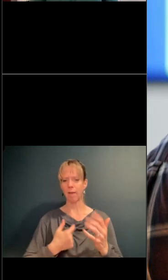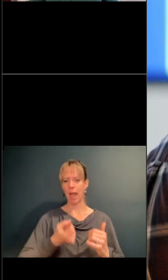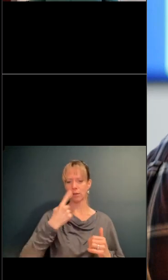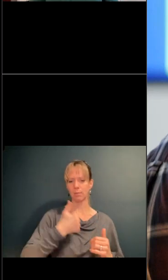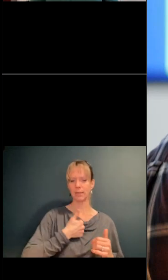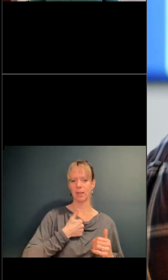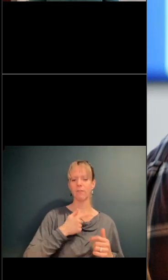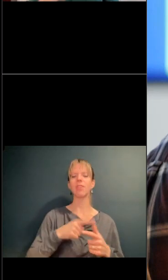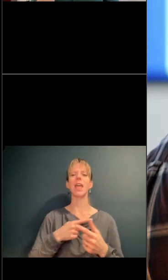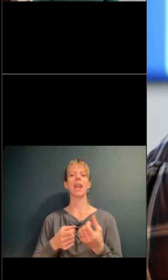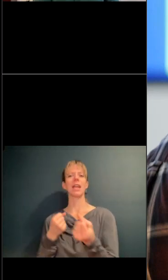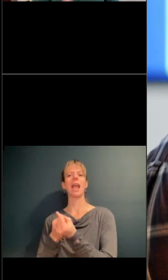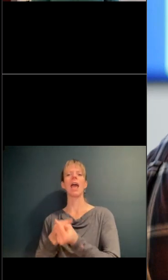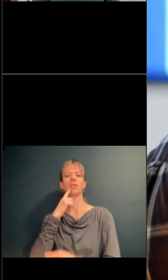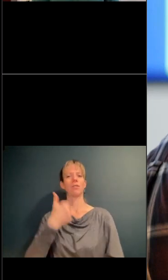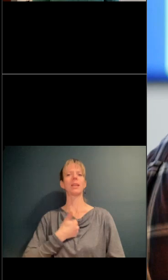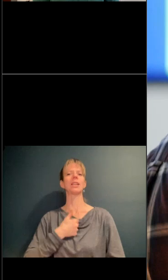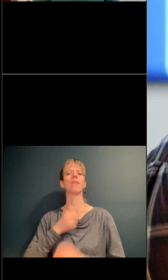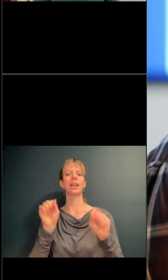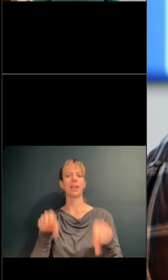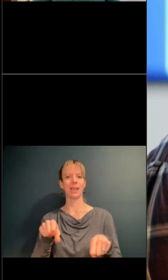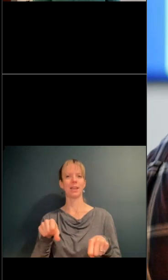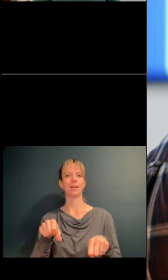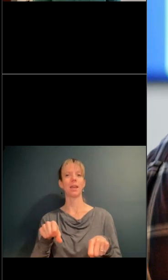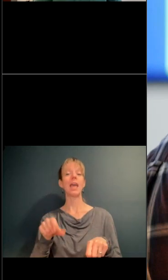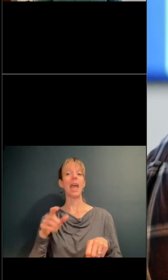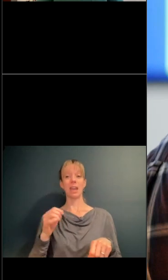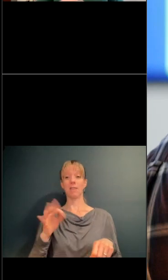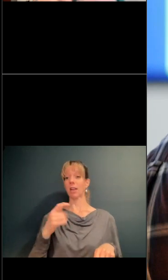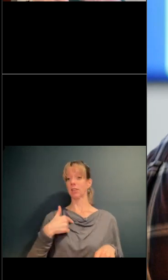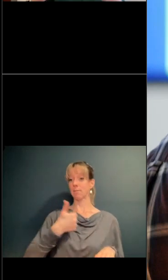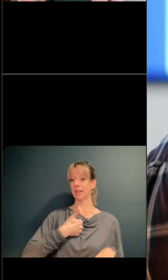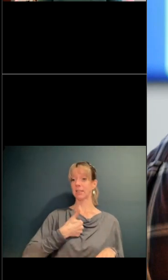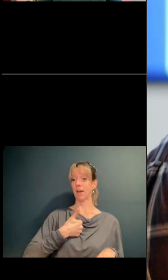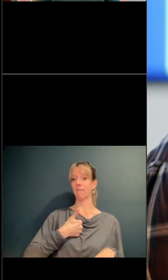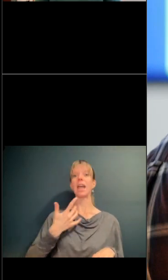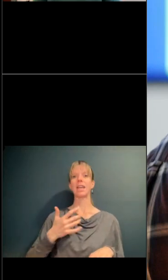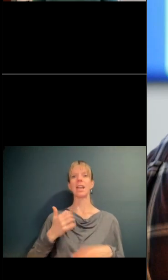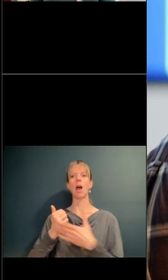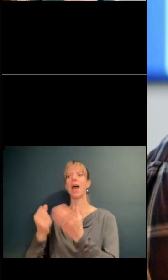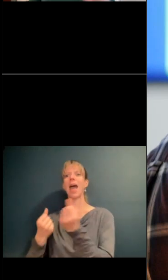for themselves and to advocate for others. There is a place for providing instruction related